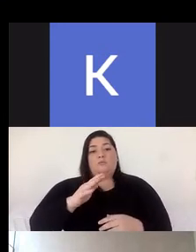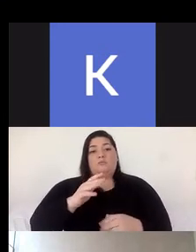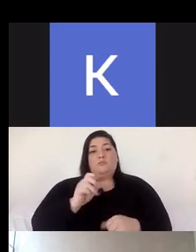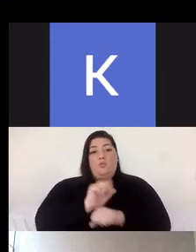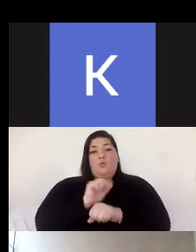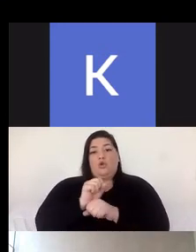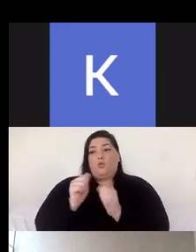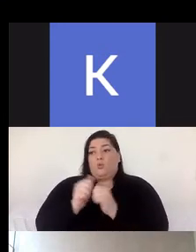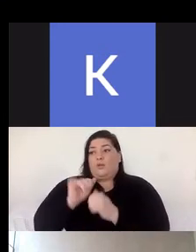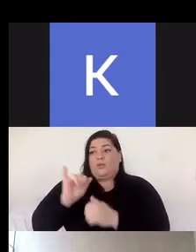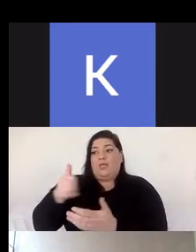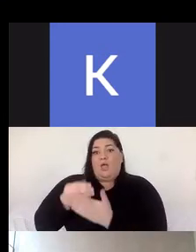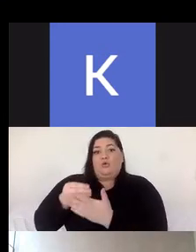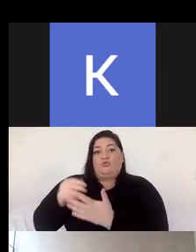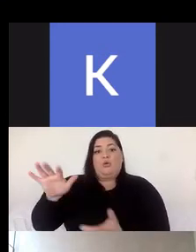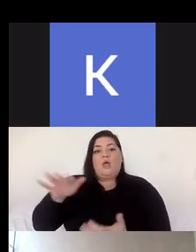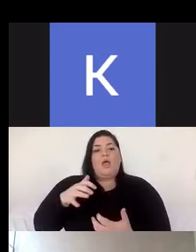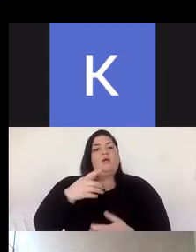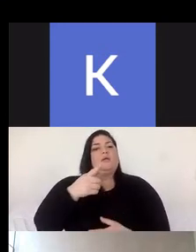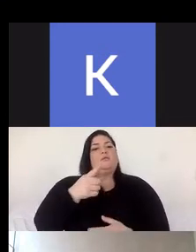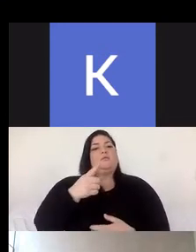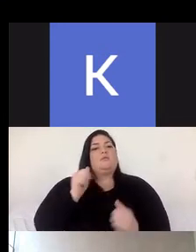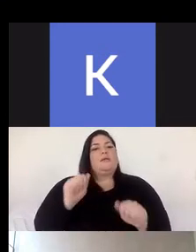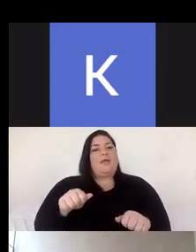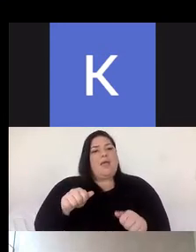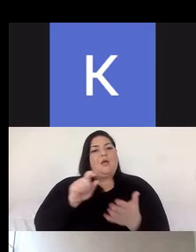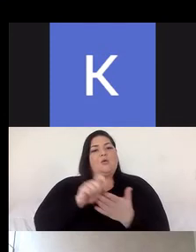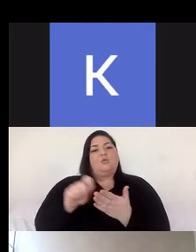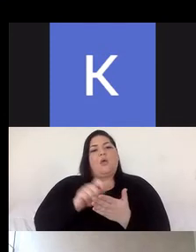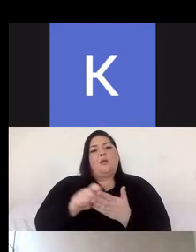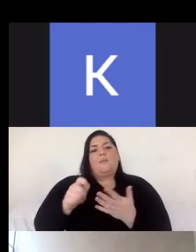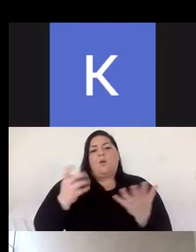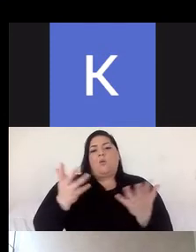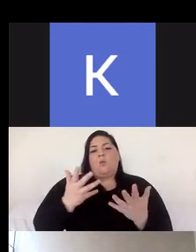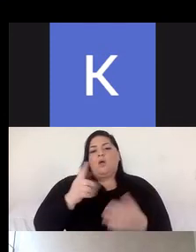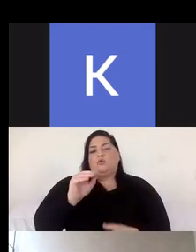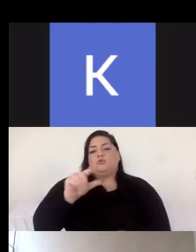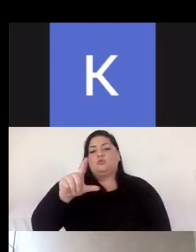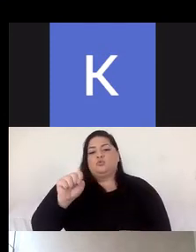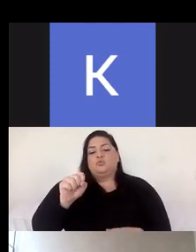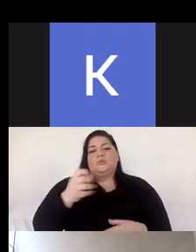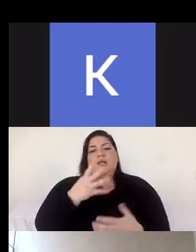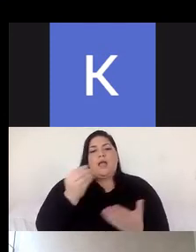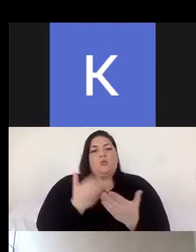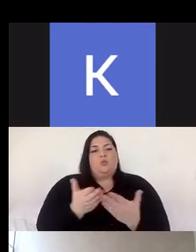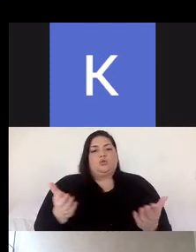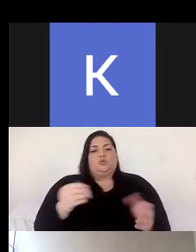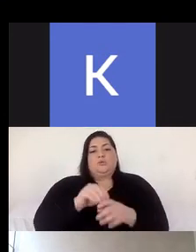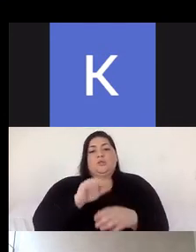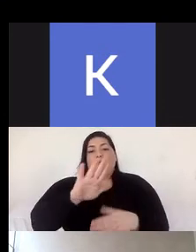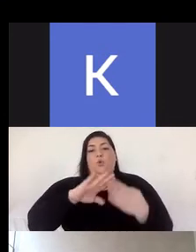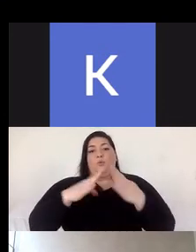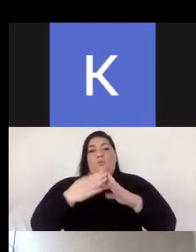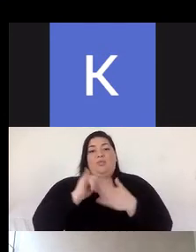And one of them is what are those resources and tools in your community that already do exist that you're